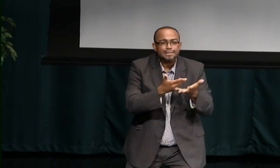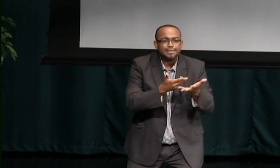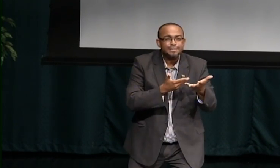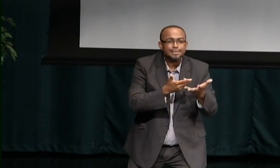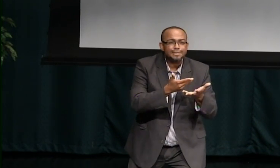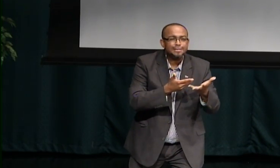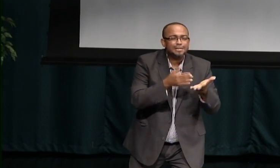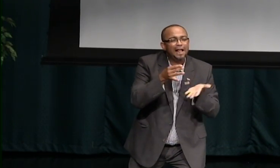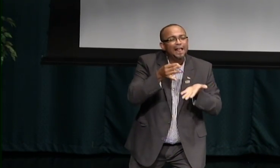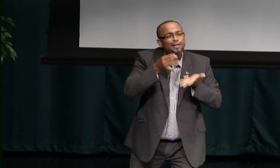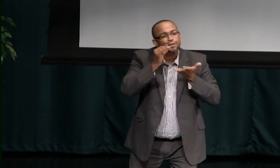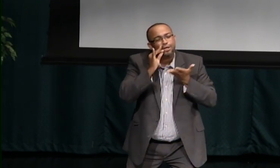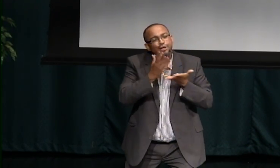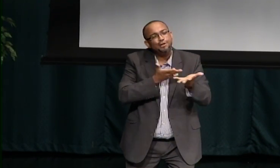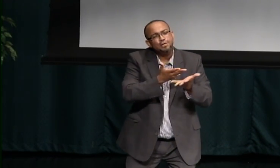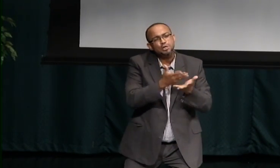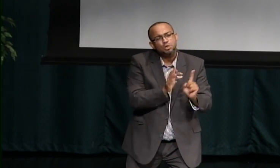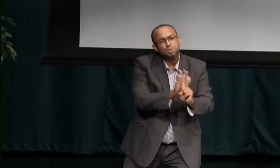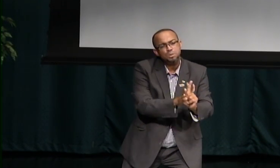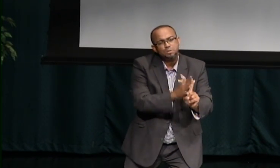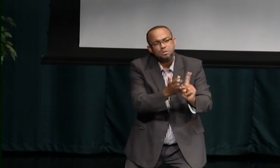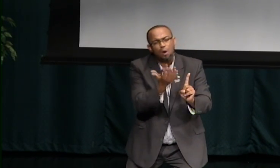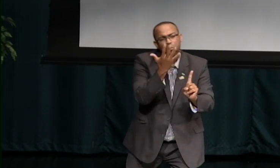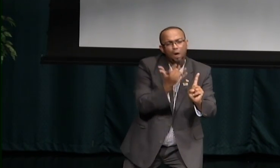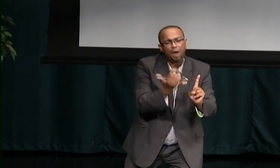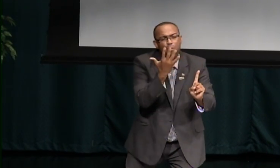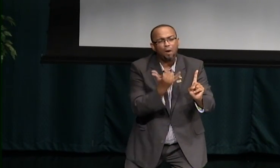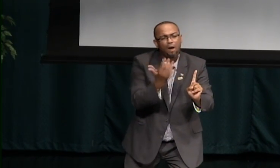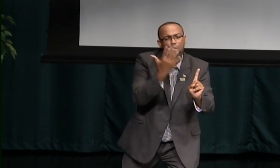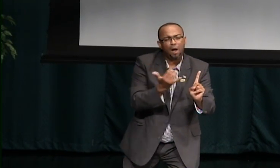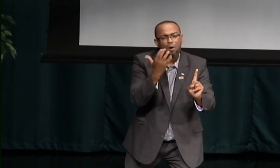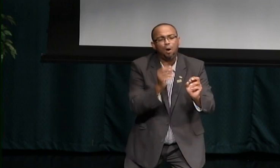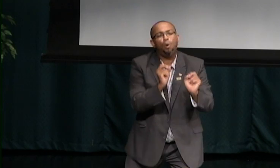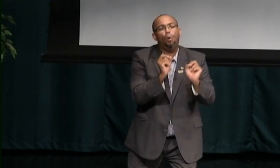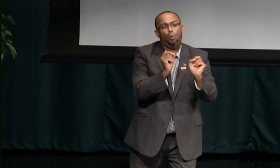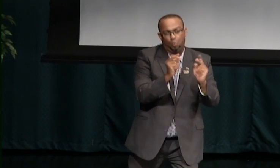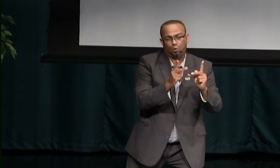we did was talk with the A.N.C. We did have teas with them and we did get them